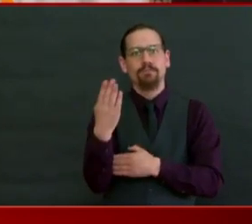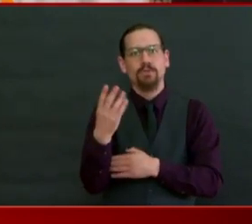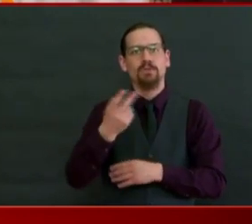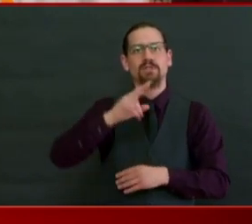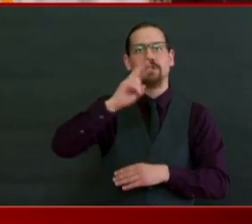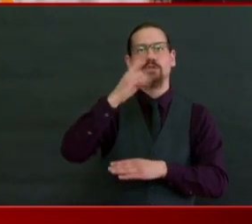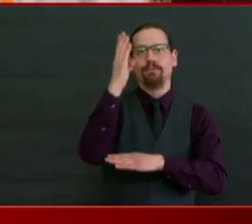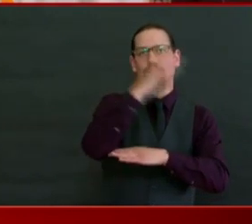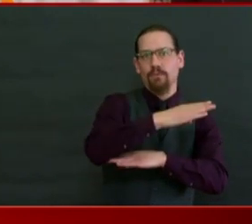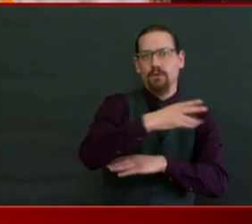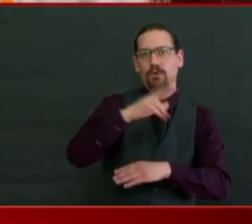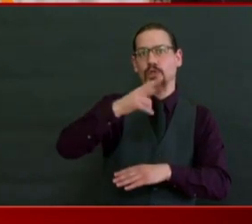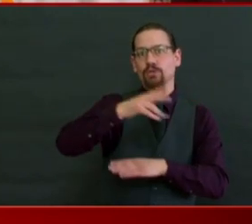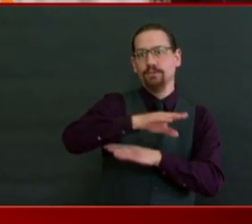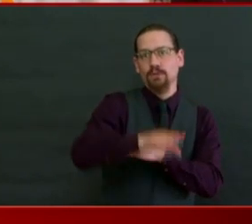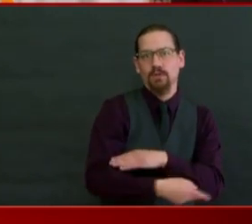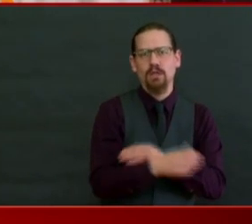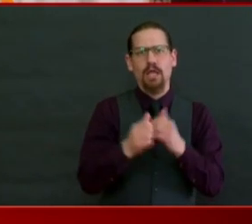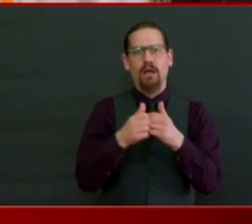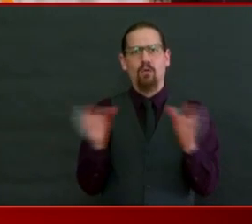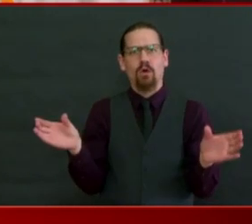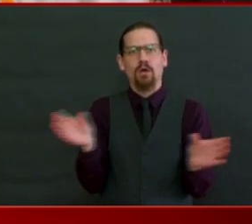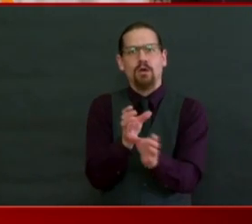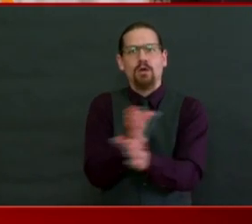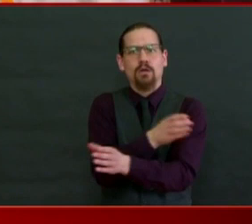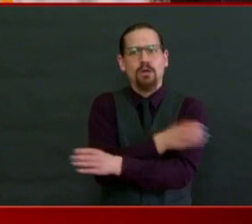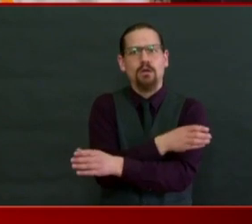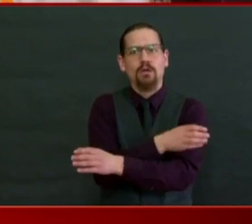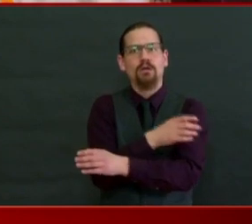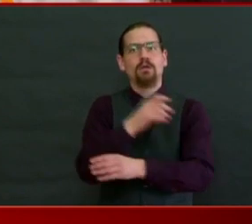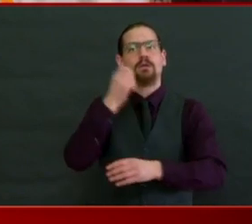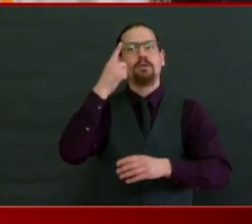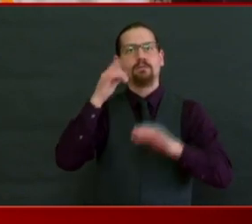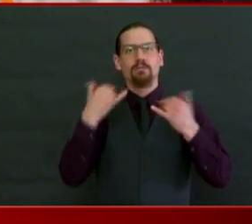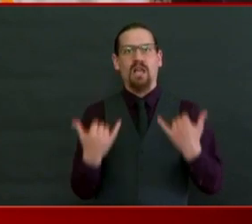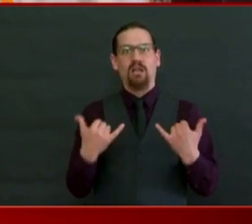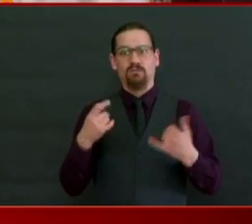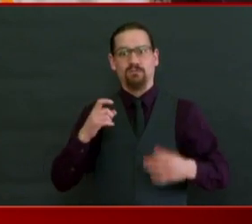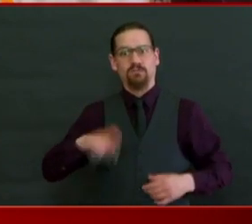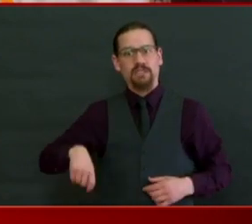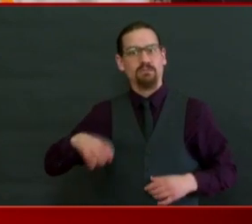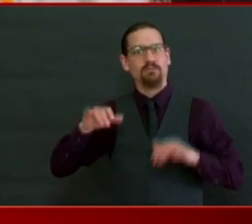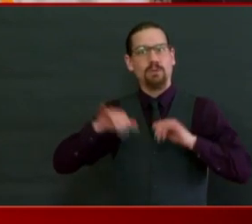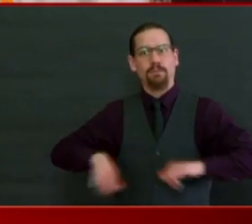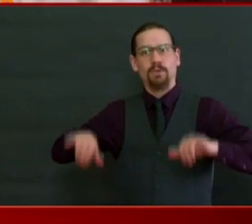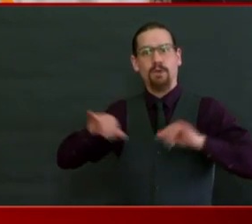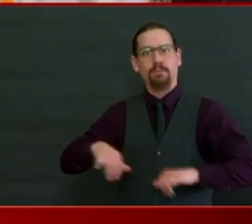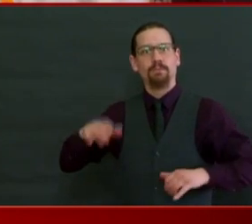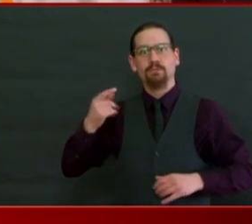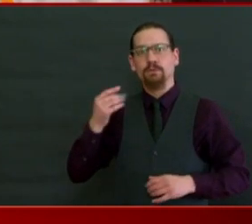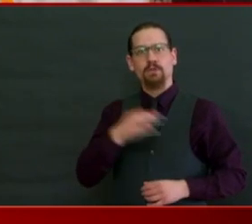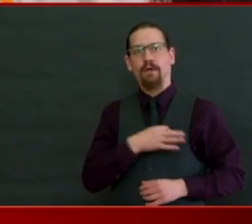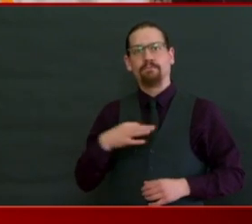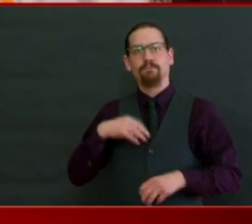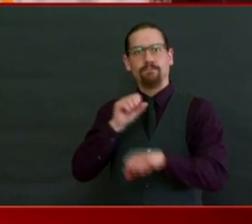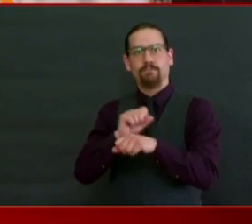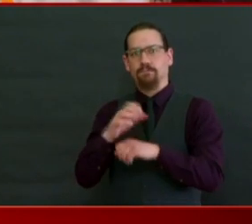THE WORLD WE ARE LIVING IN NOW, WE ARE SUPPOSED TO BE TOGETHER WITH HANGING AROUND WITH AND WORKING WITH THE SAME FIVE